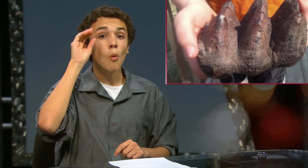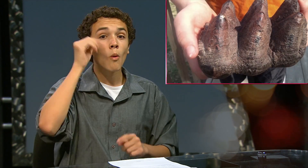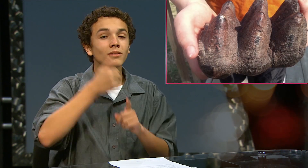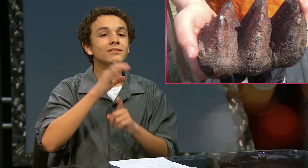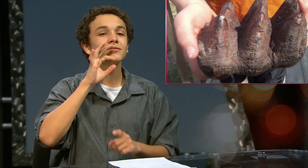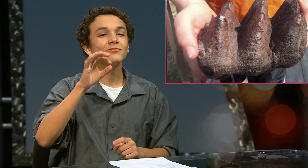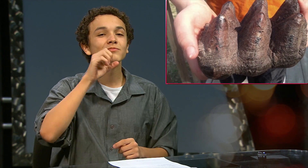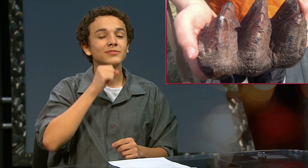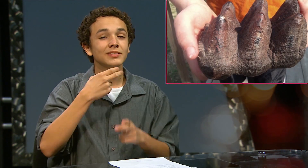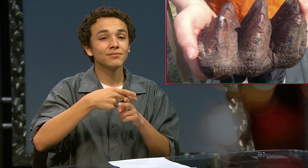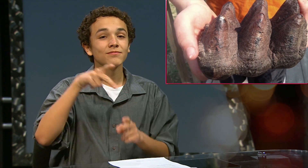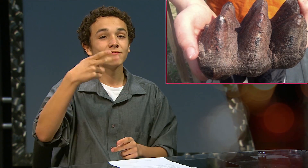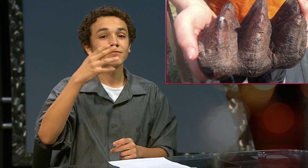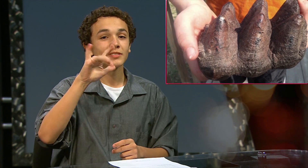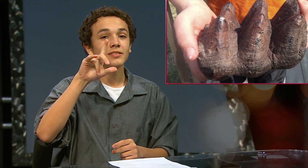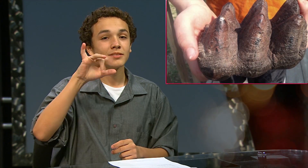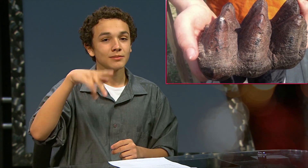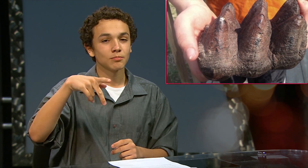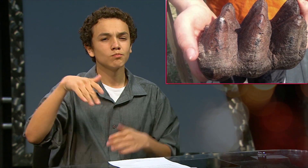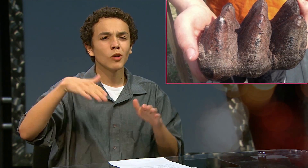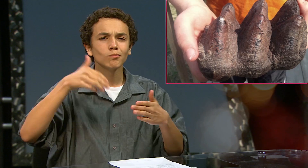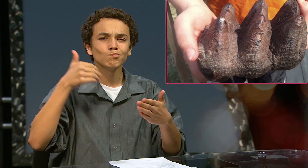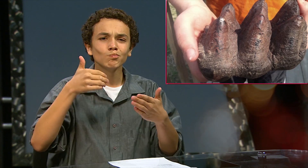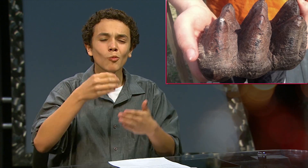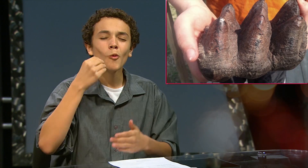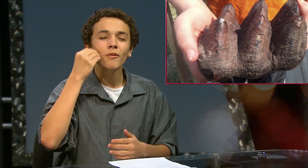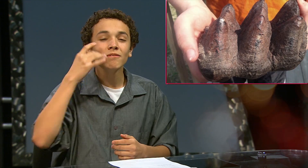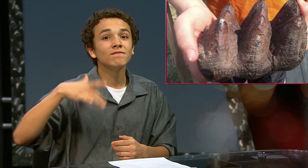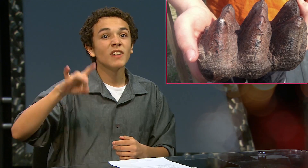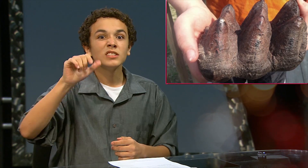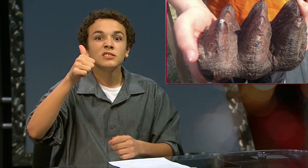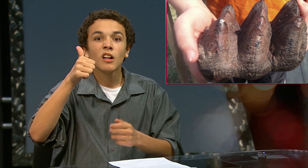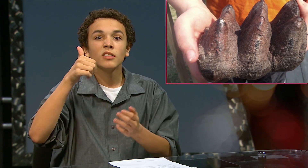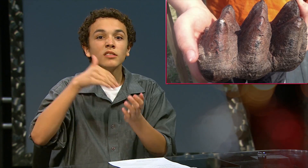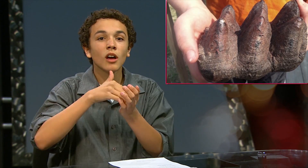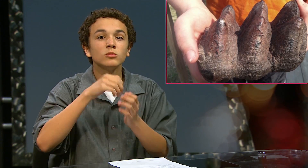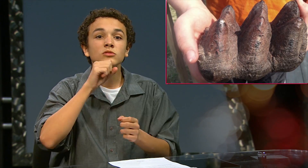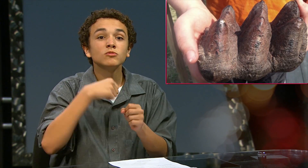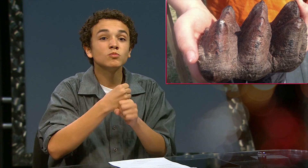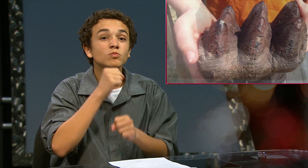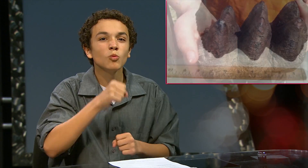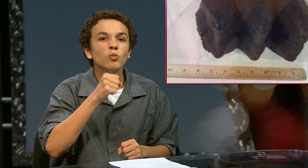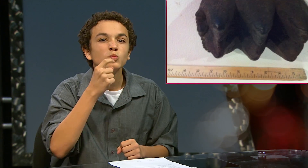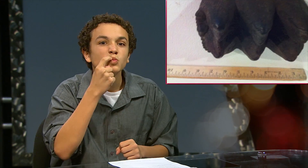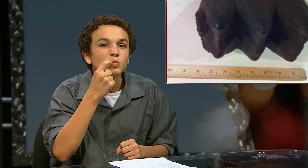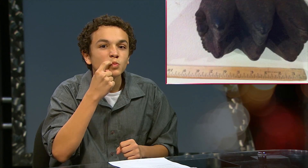WALKING NEAR HIS HOME IN MICHIGAN WHEN HE FOUND A 10,000 YEAR OLD TOOTH. IT WASN'T UNTIL